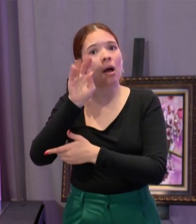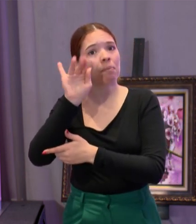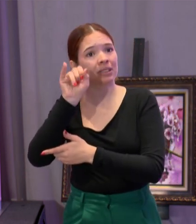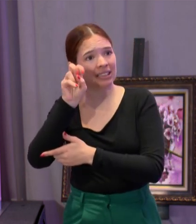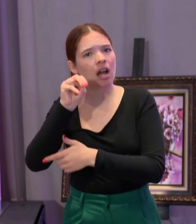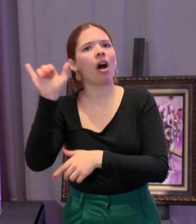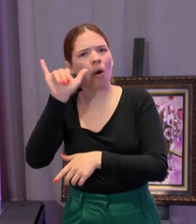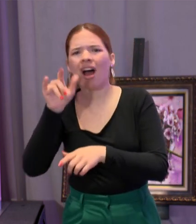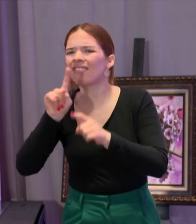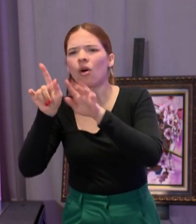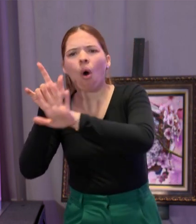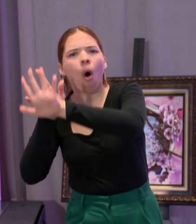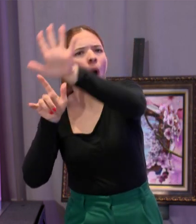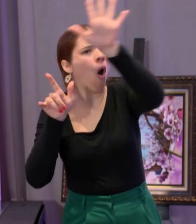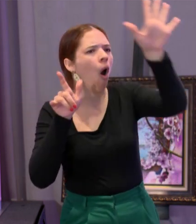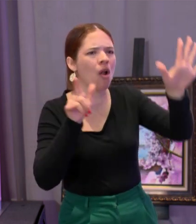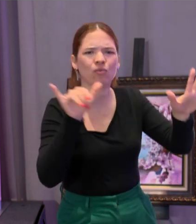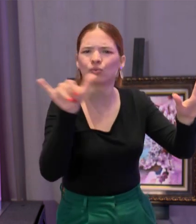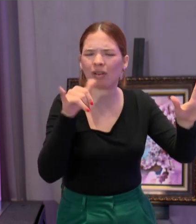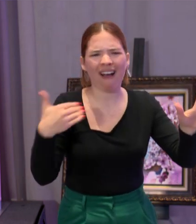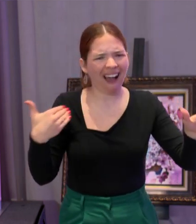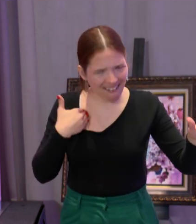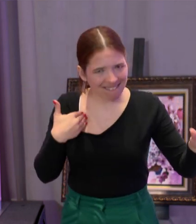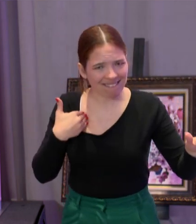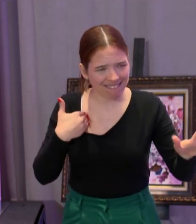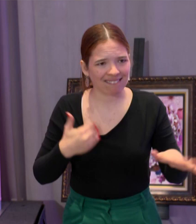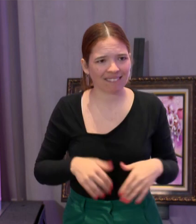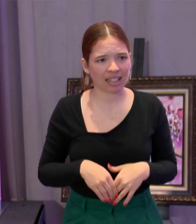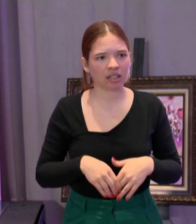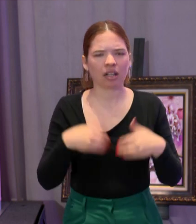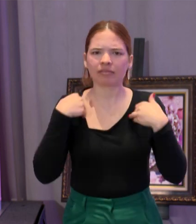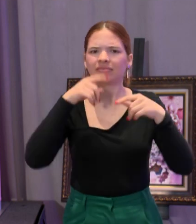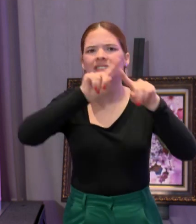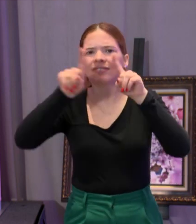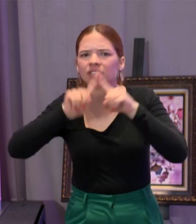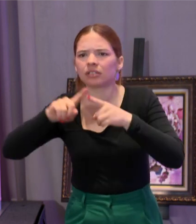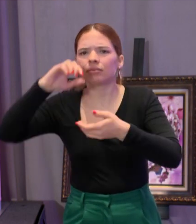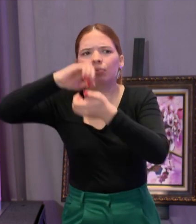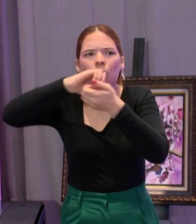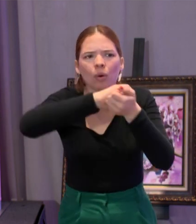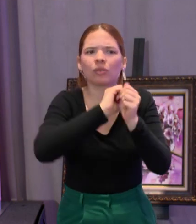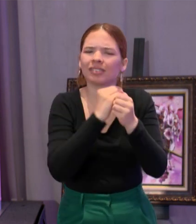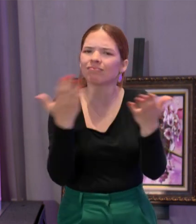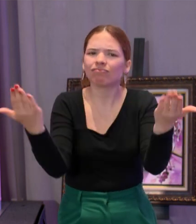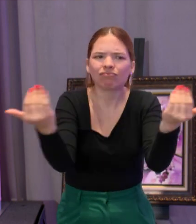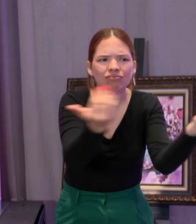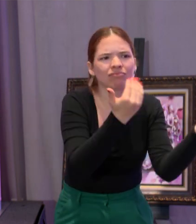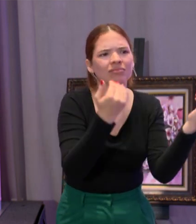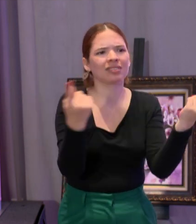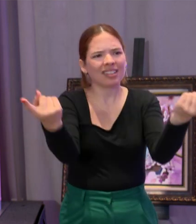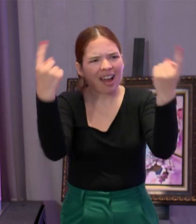BASIN, TO THE ENTIRE COURSE AND REGION AND THOSE PARTNERS FROM THE REGION ARE PROMOTING AND HAVING PEOPLE COME BACK TO WASHINGTON.